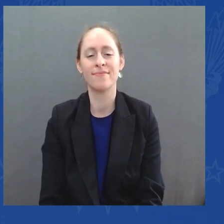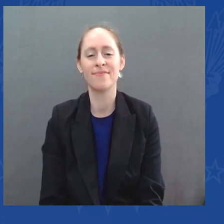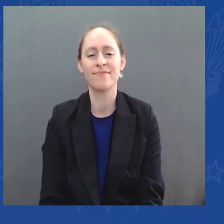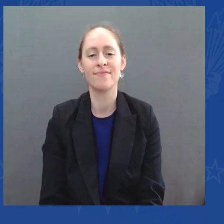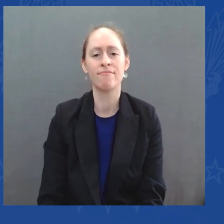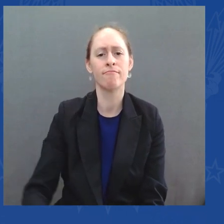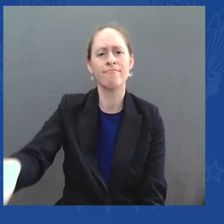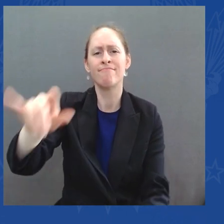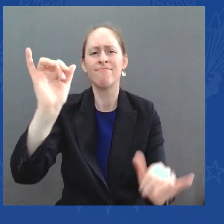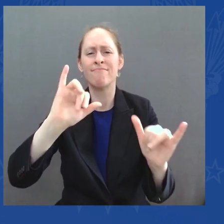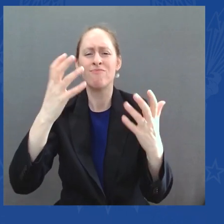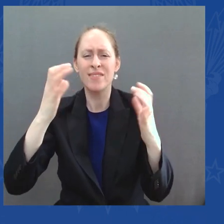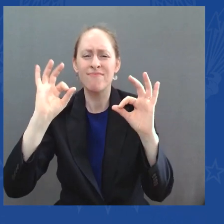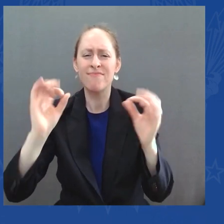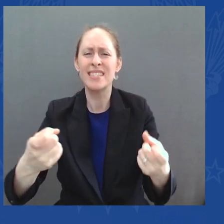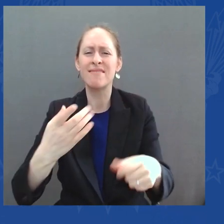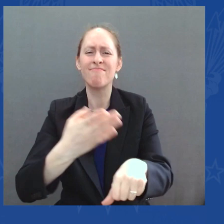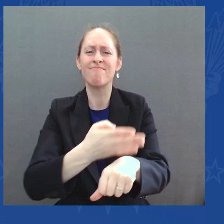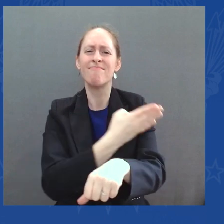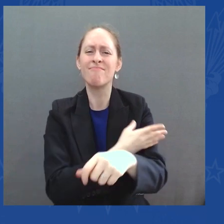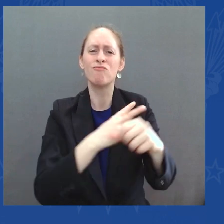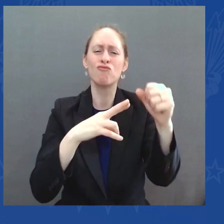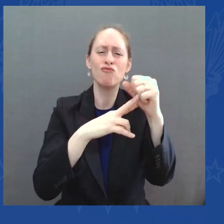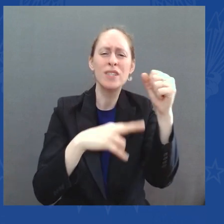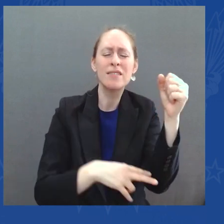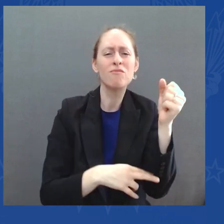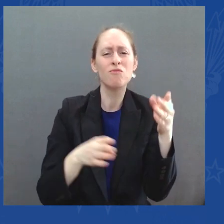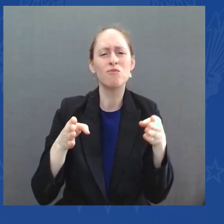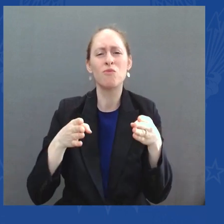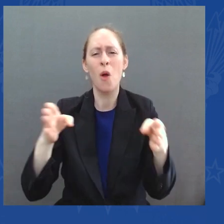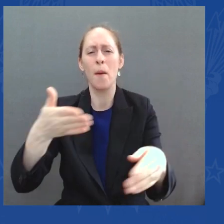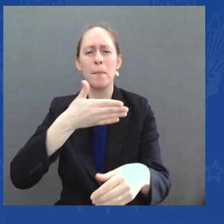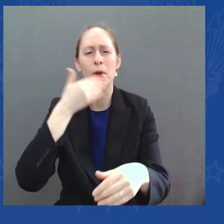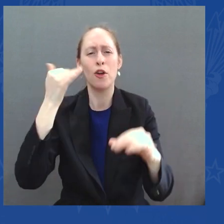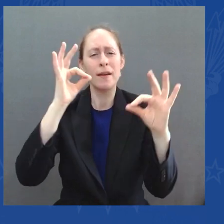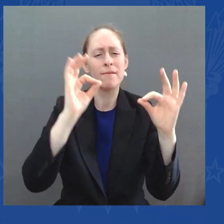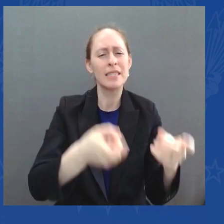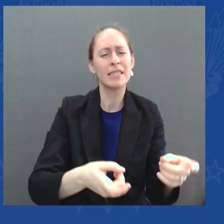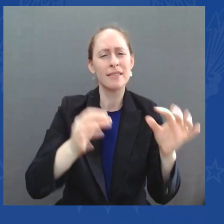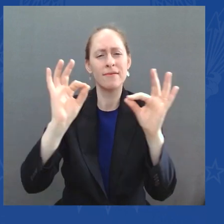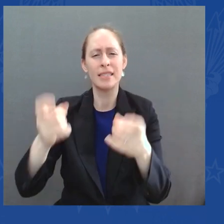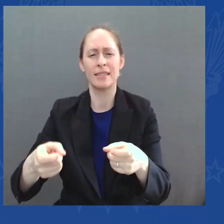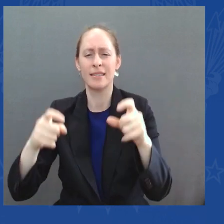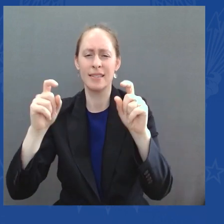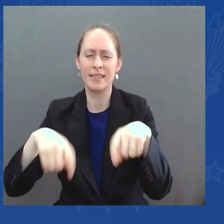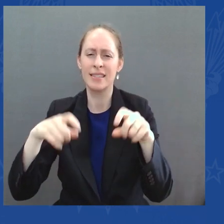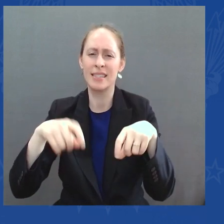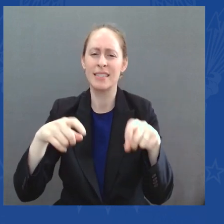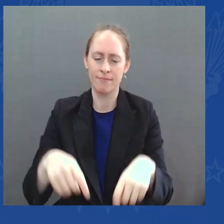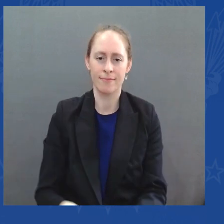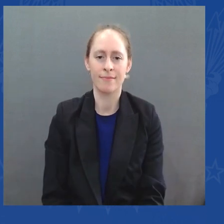and now we are enhancing that workplace. Thanks to unprecedented funding through the president's infrastructure law.